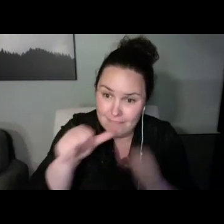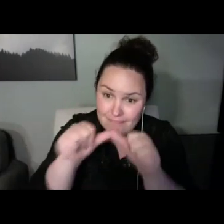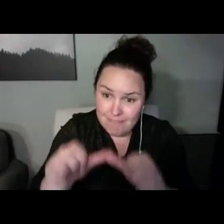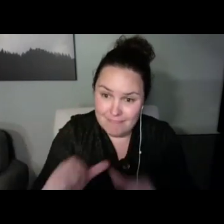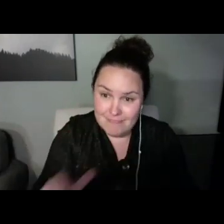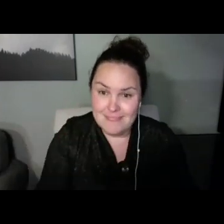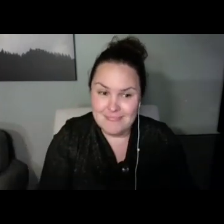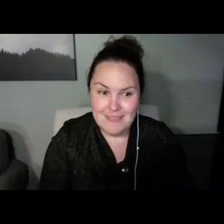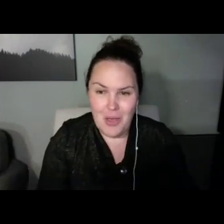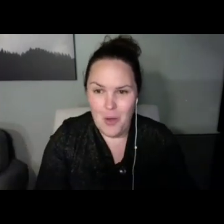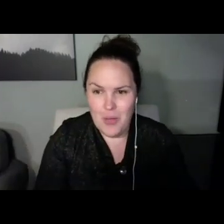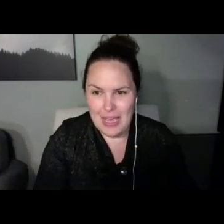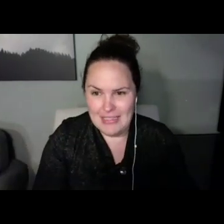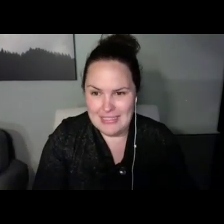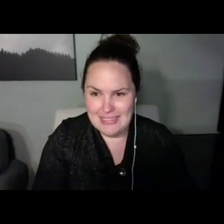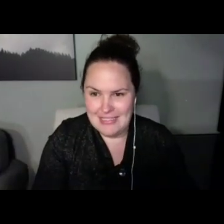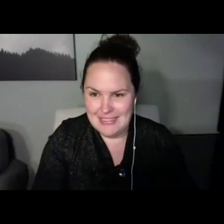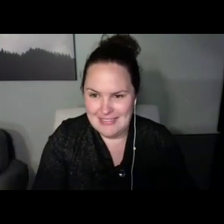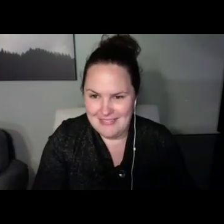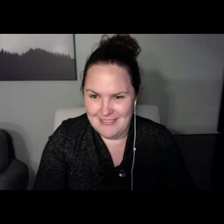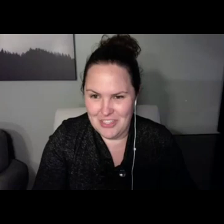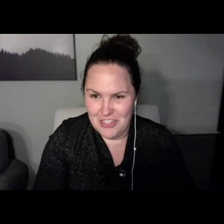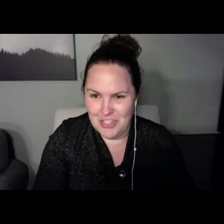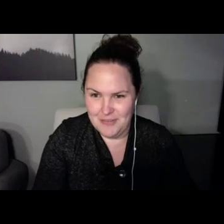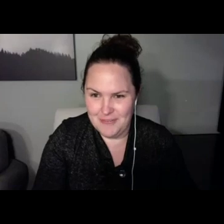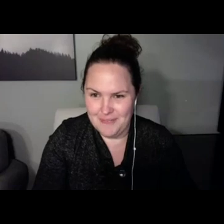Austin: Oh, yes.For sure.